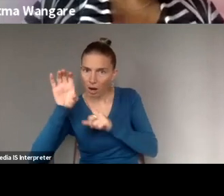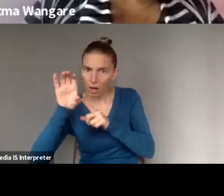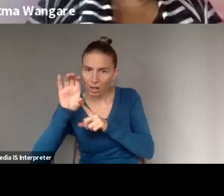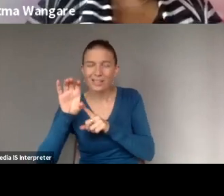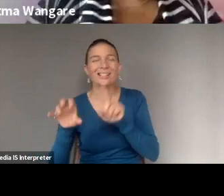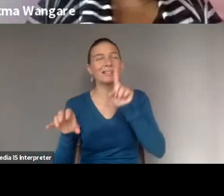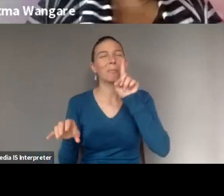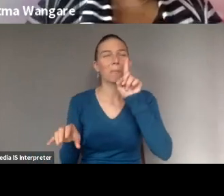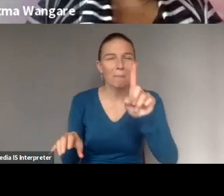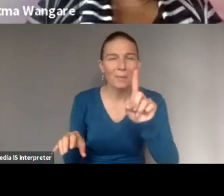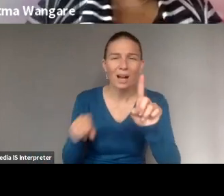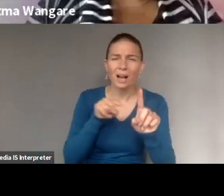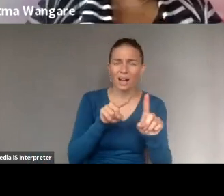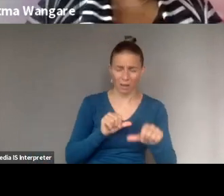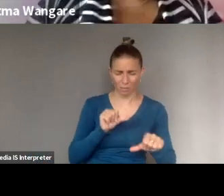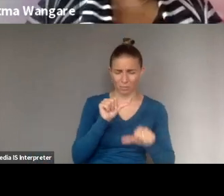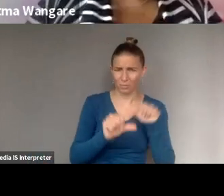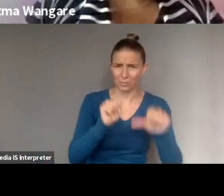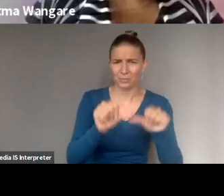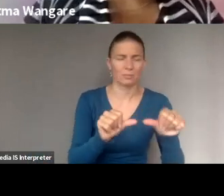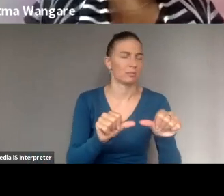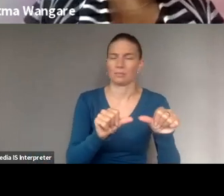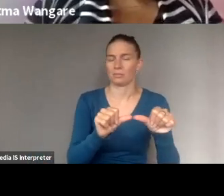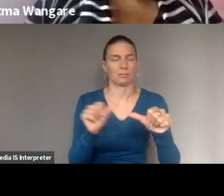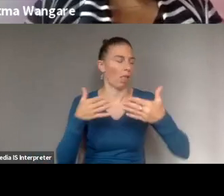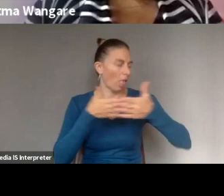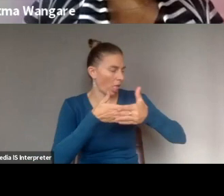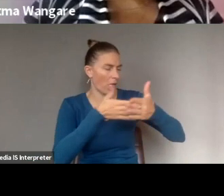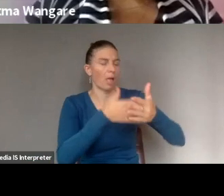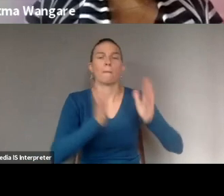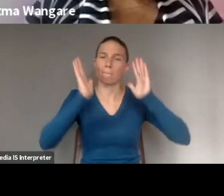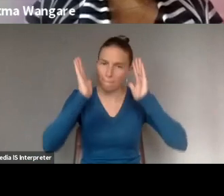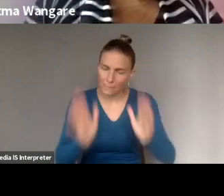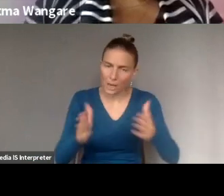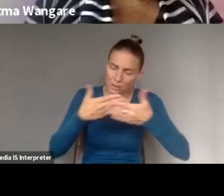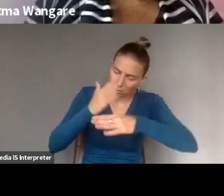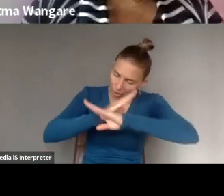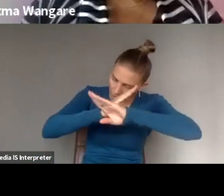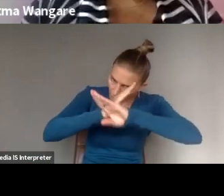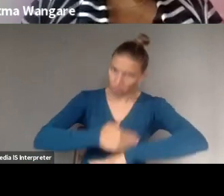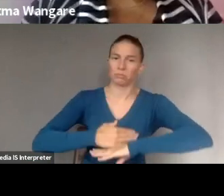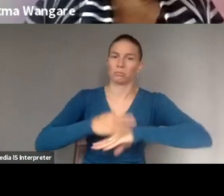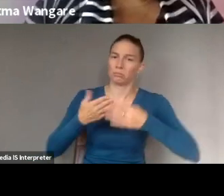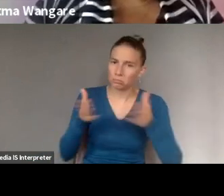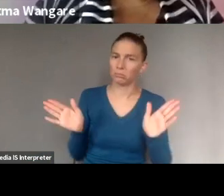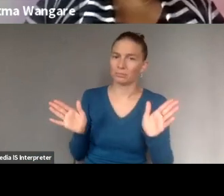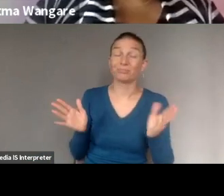make it more accessible to many persons with disabilities. So like in Kenya, we’ve seen people even moving